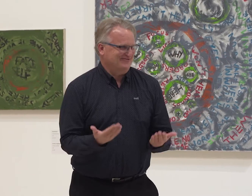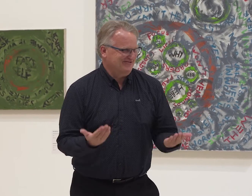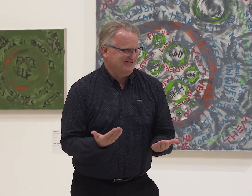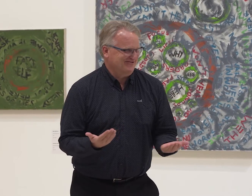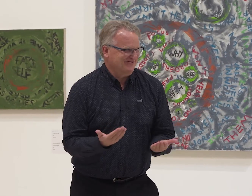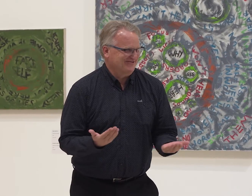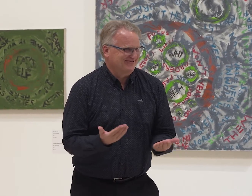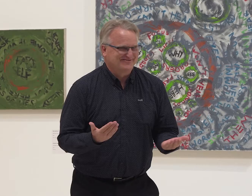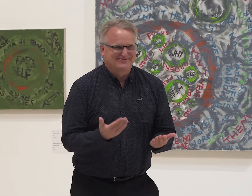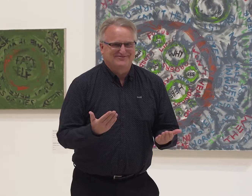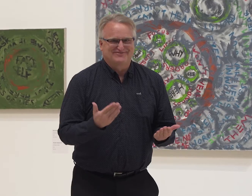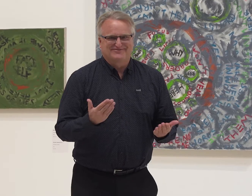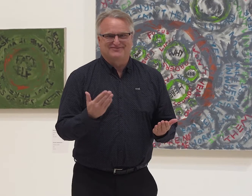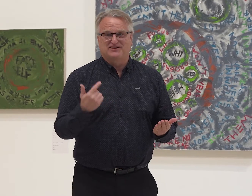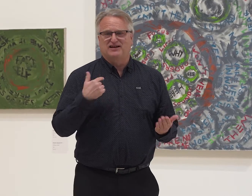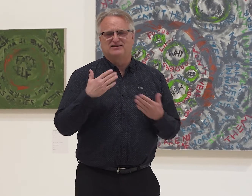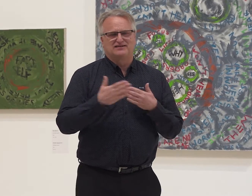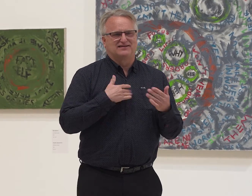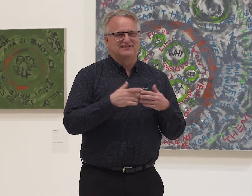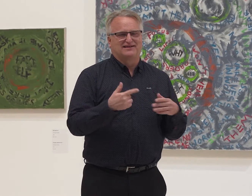I am thrilled to be here.